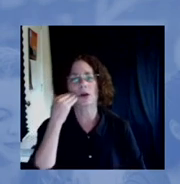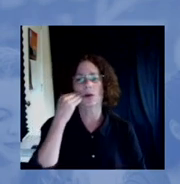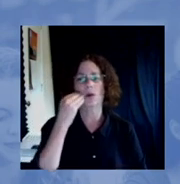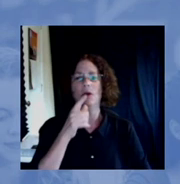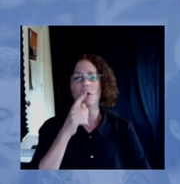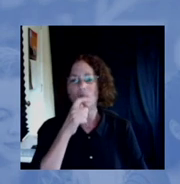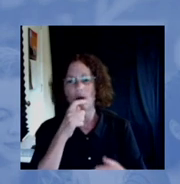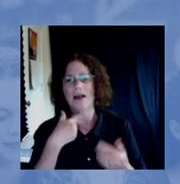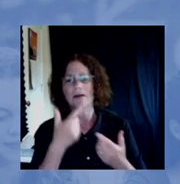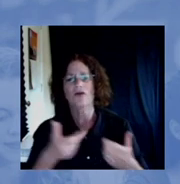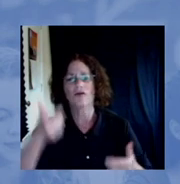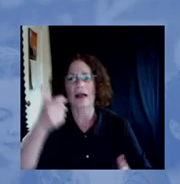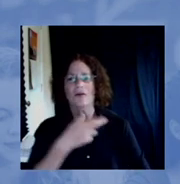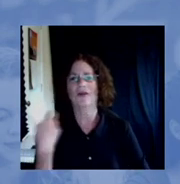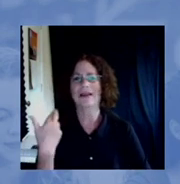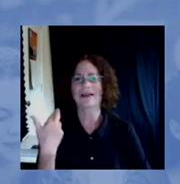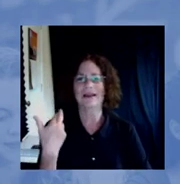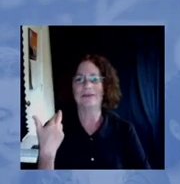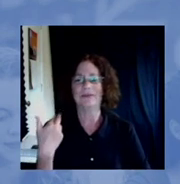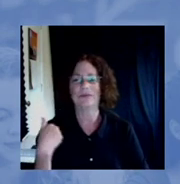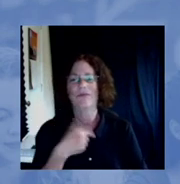RISK. WE SURVEYED PARENTS AND STUDENTS TO UNDERSTAND